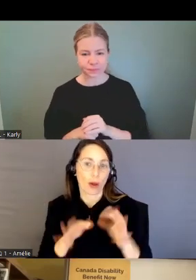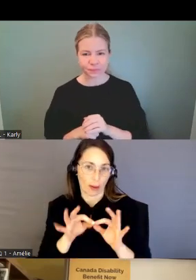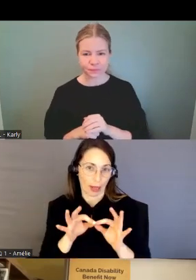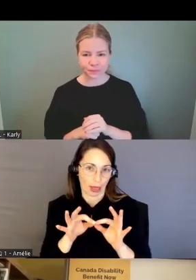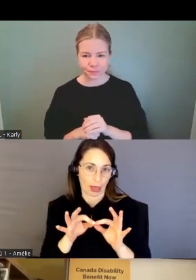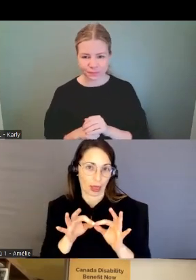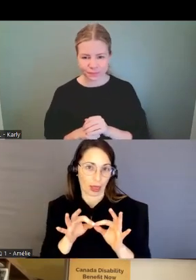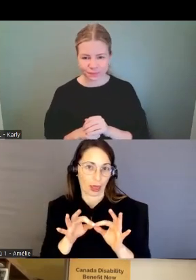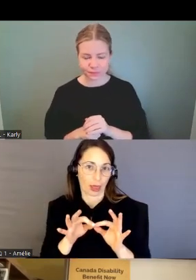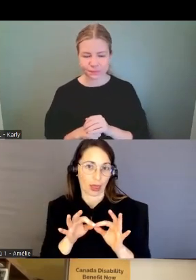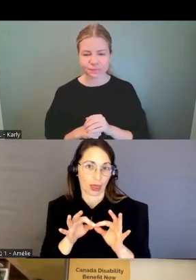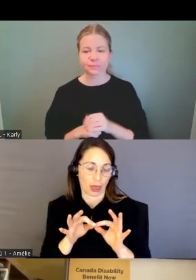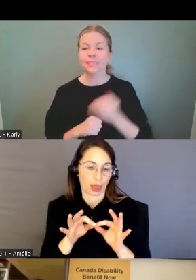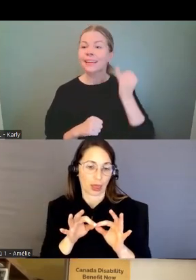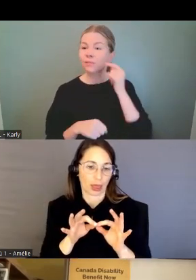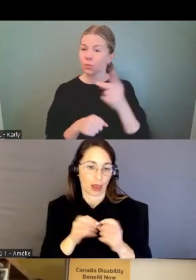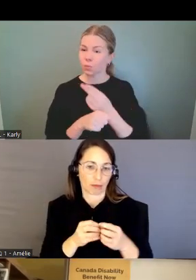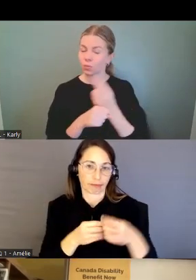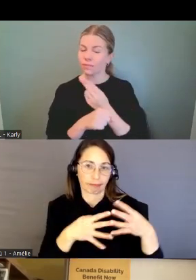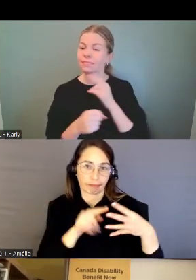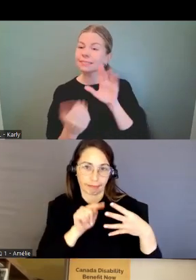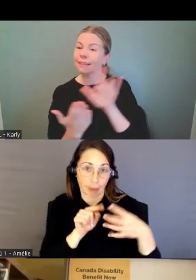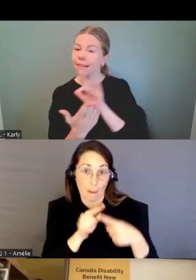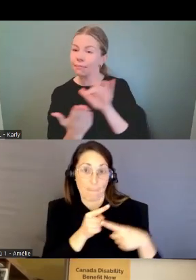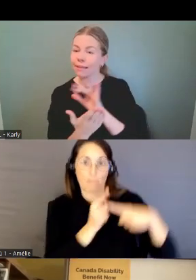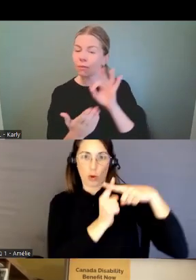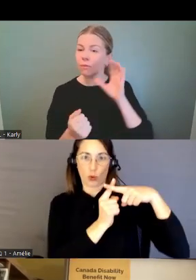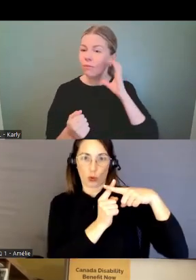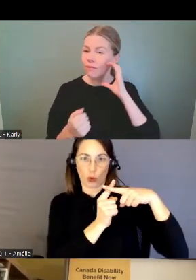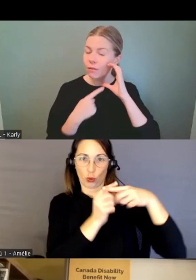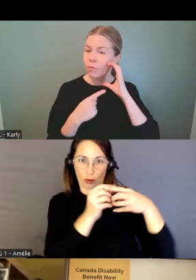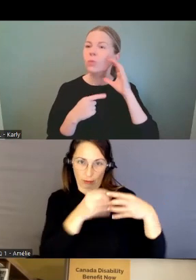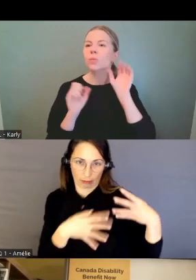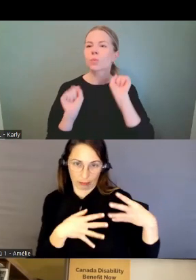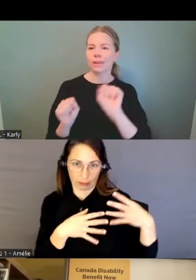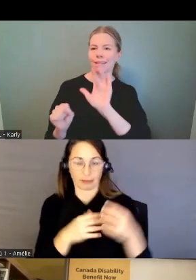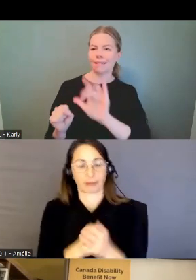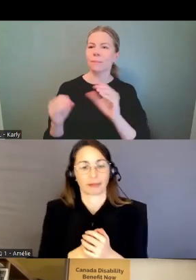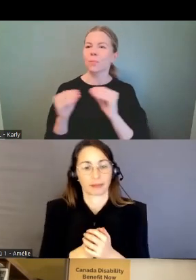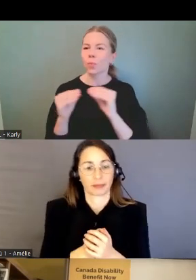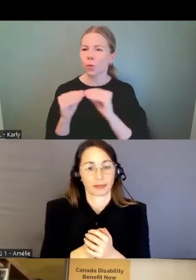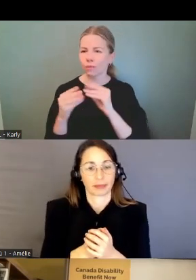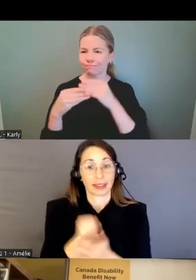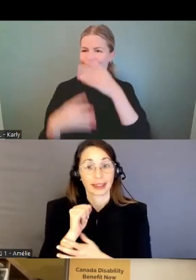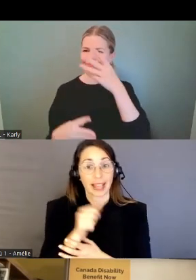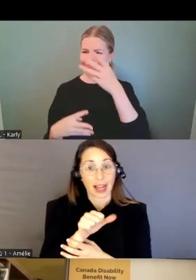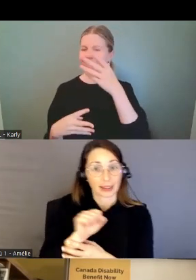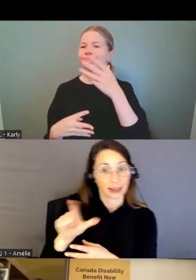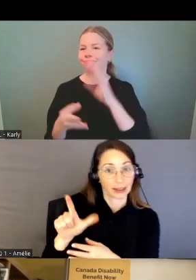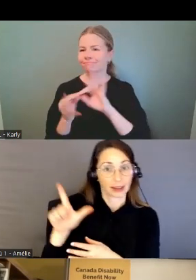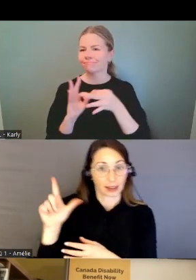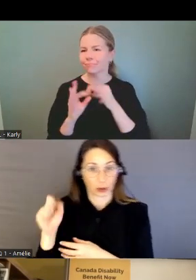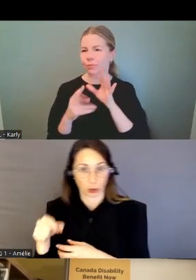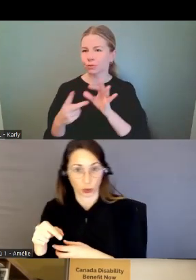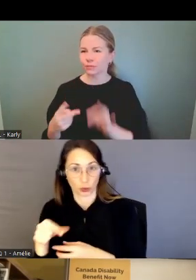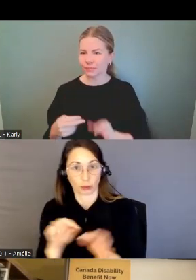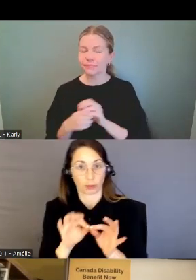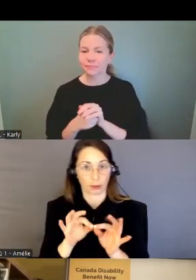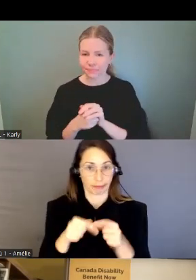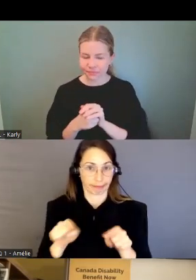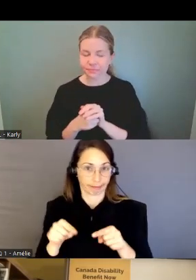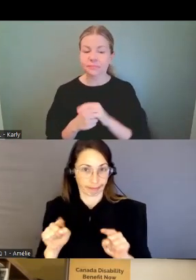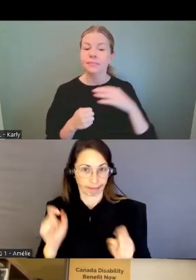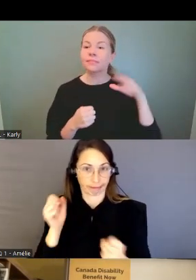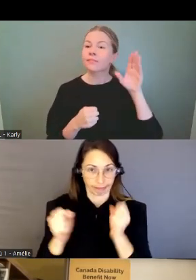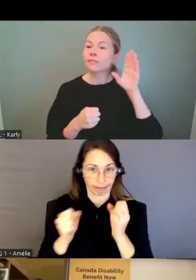FOR THOSE WHO REQUIRE ASL OR LSQ INTERPRETATION, WE WILL BE SPOTLIGHTING THOSE COMPONENTS THROUGHOUT